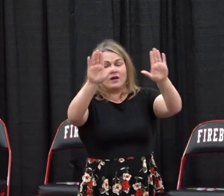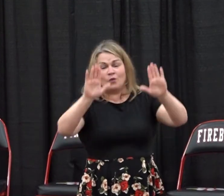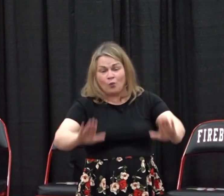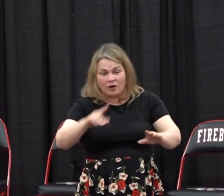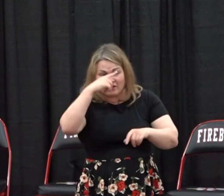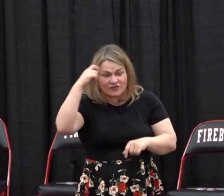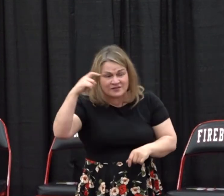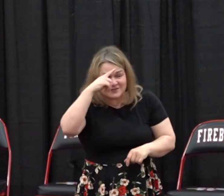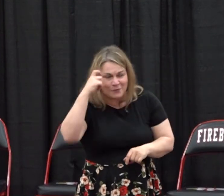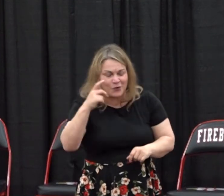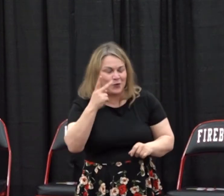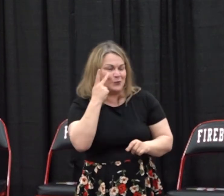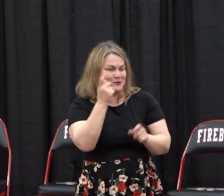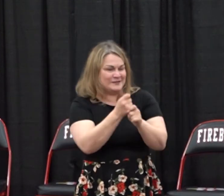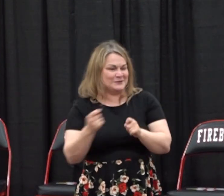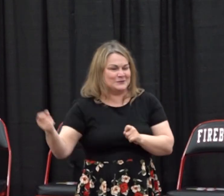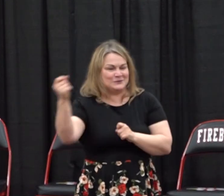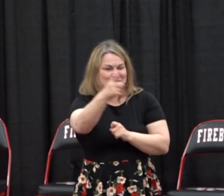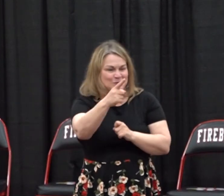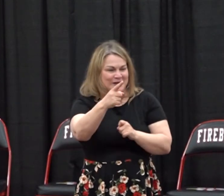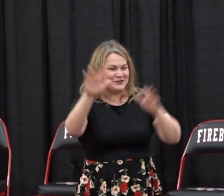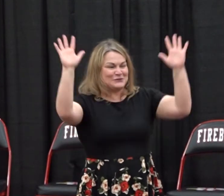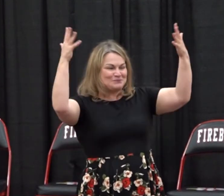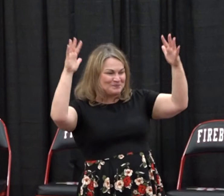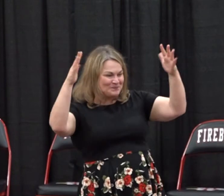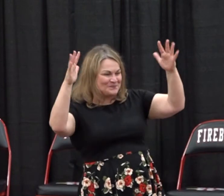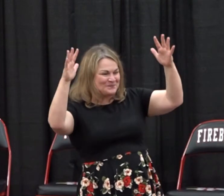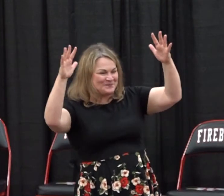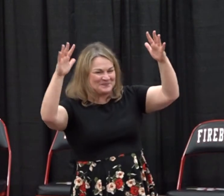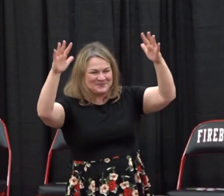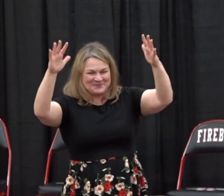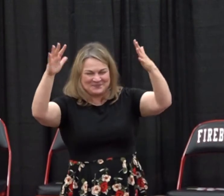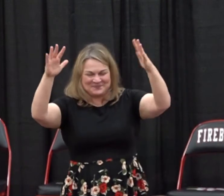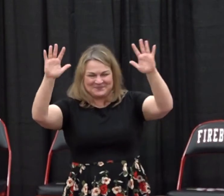And I hope all of you guys have a wonderful summer, and I'll see you next year!